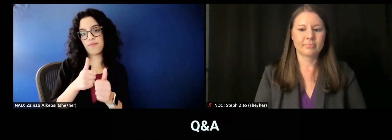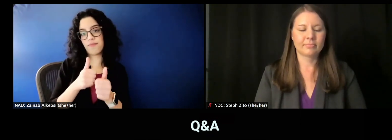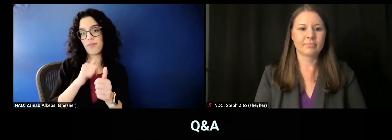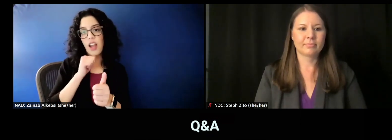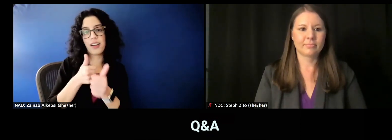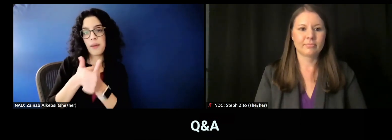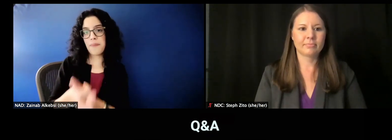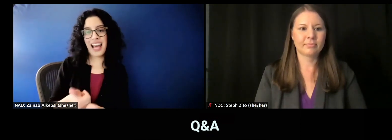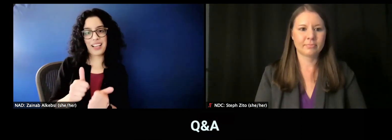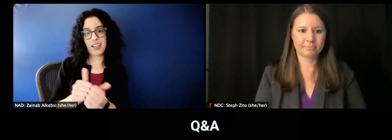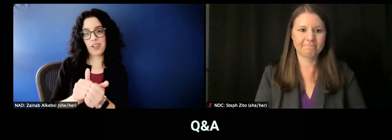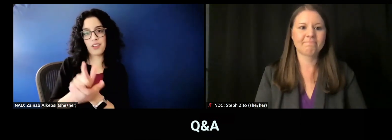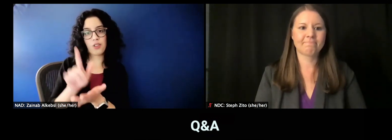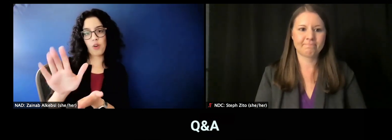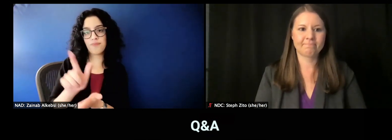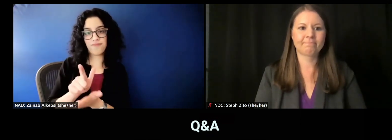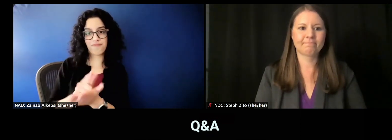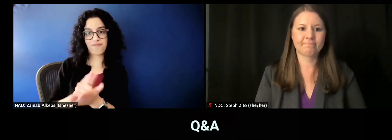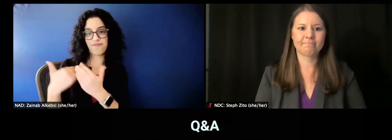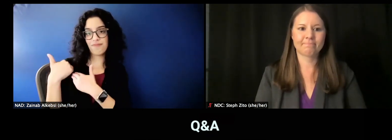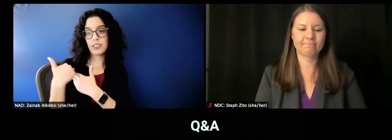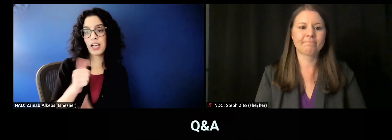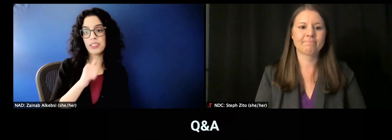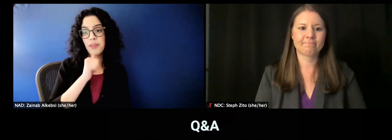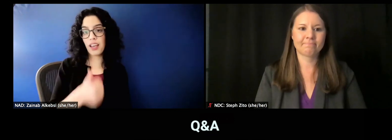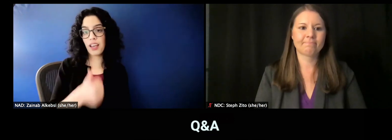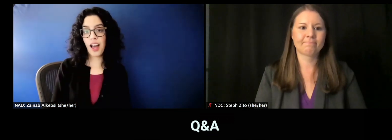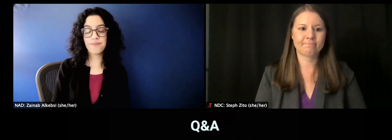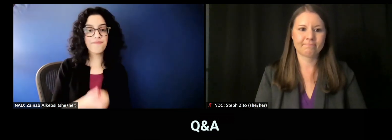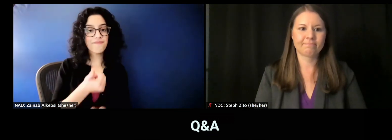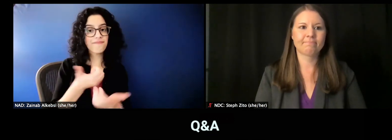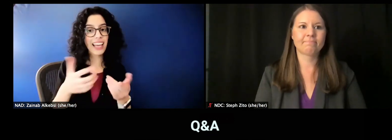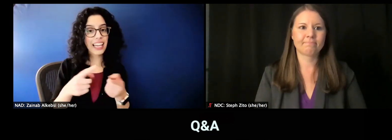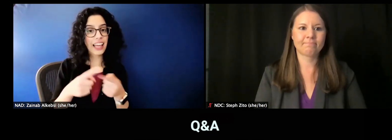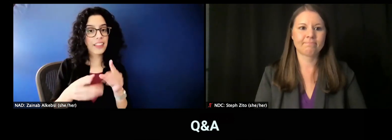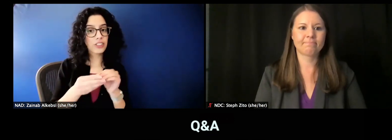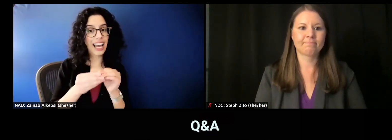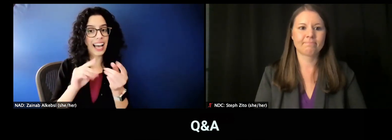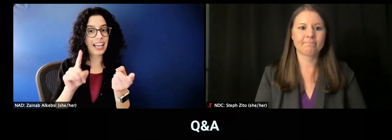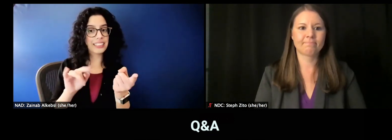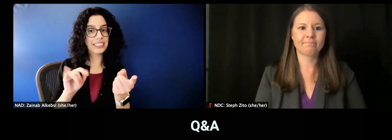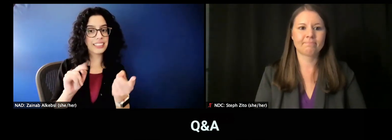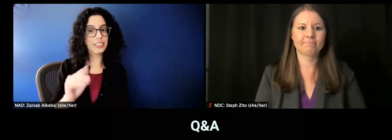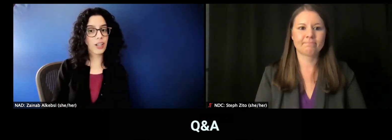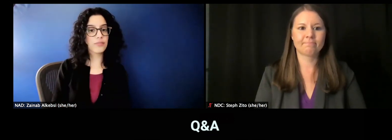that result in effective communication, otherwise, you are out of compliance with the law. Anything to add to that?